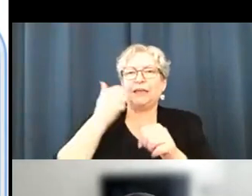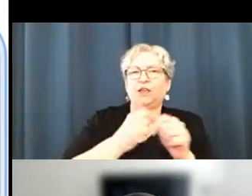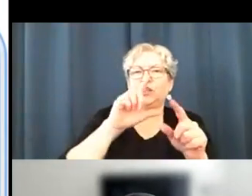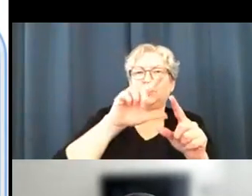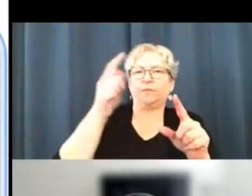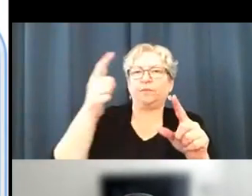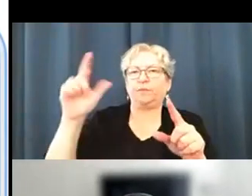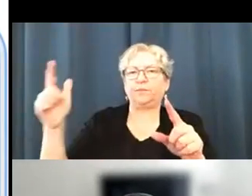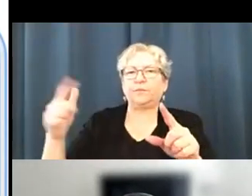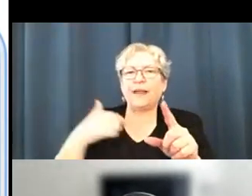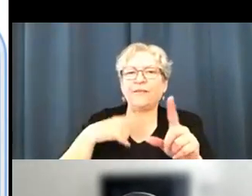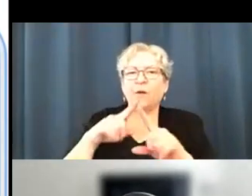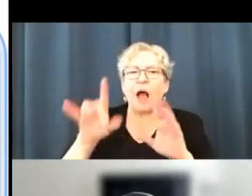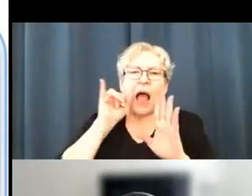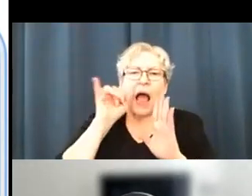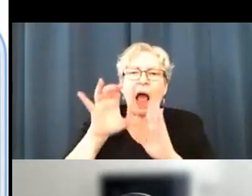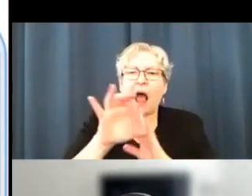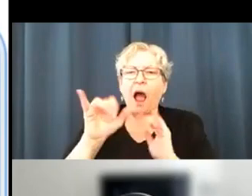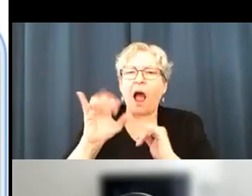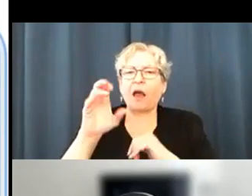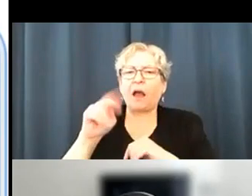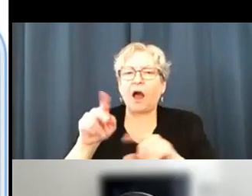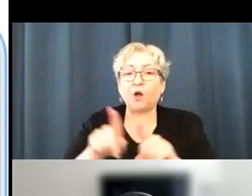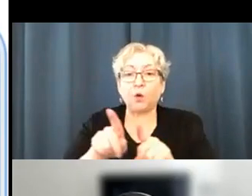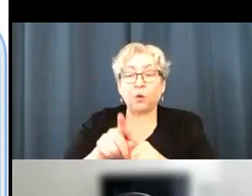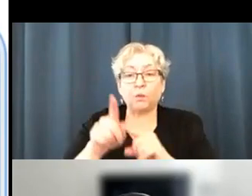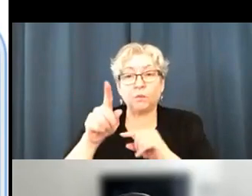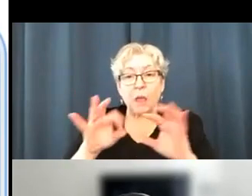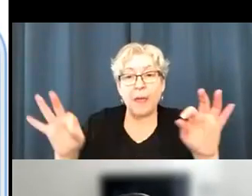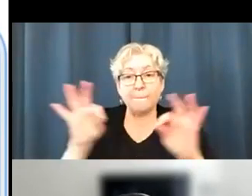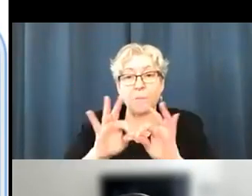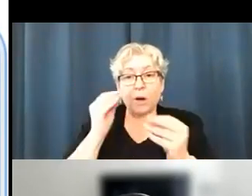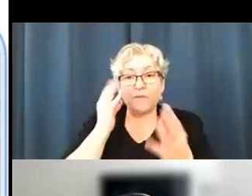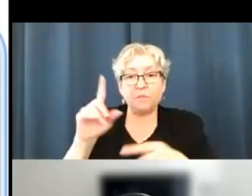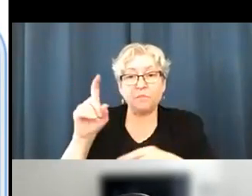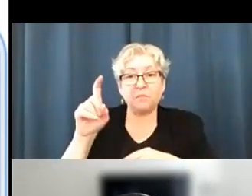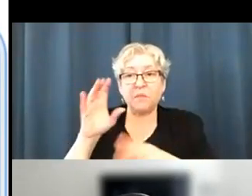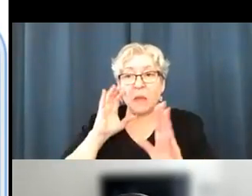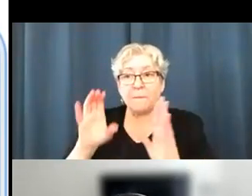these little icons and stuff. Is this important information? Do these little icons need to have alt texts?